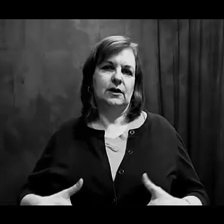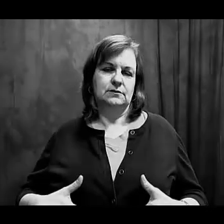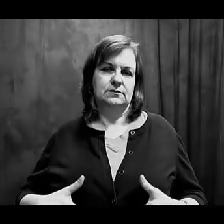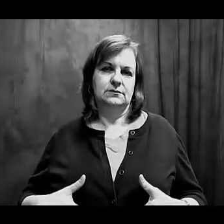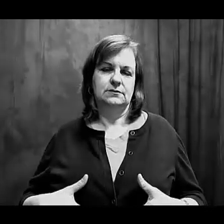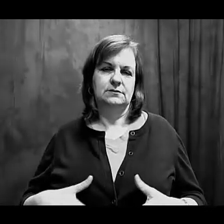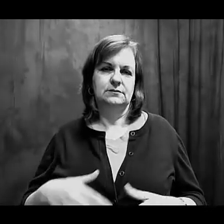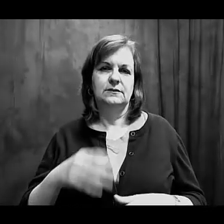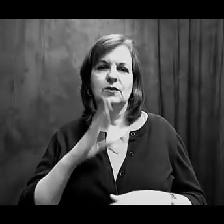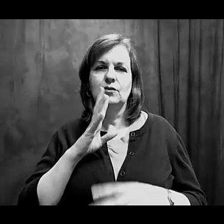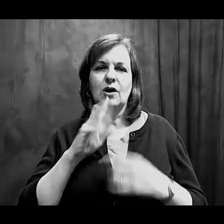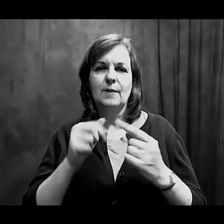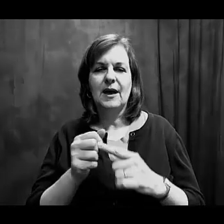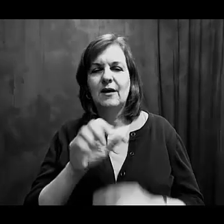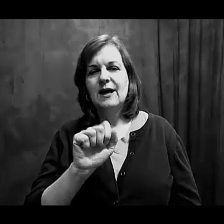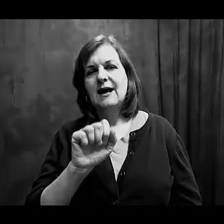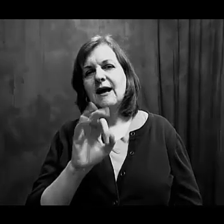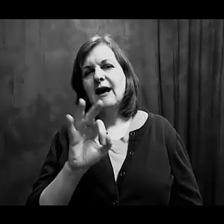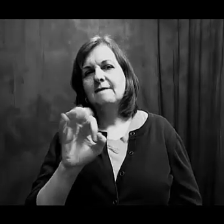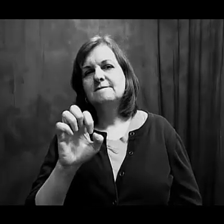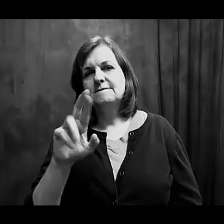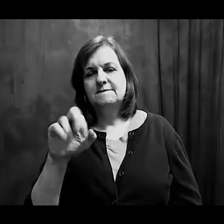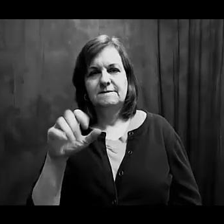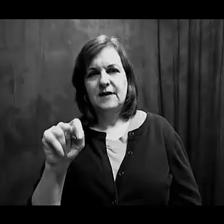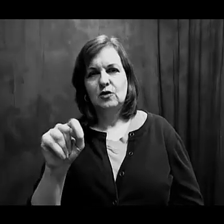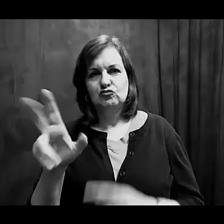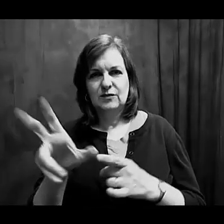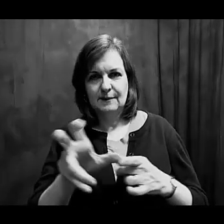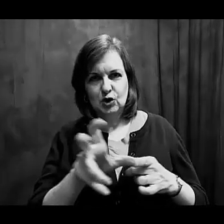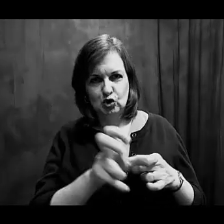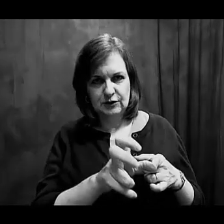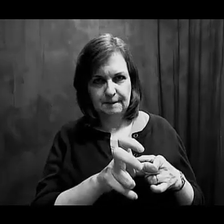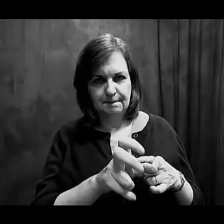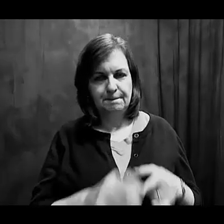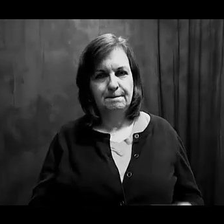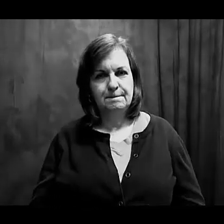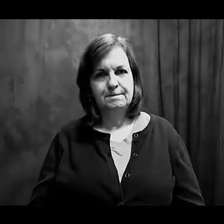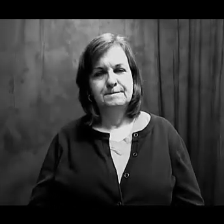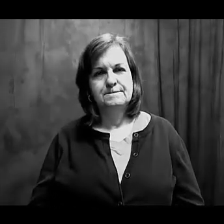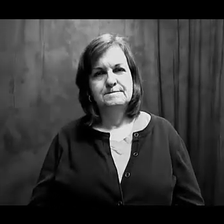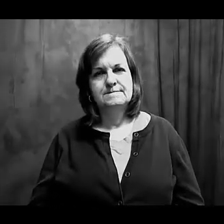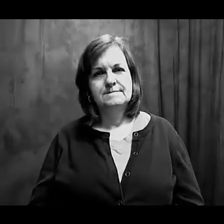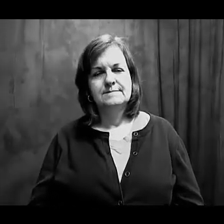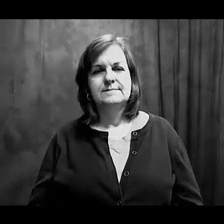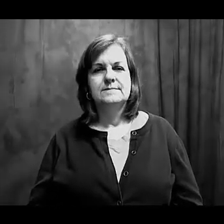we're gonna deal with the afferent receptors as we've been talking about - sensory receptors